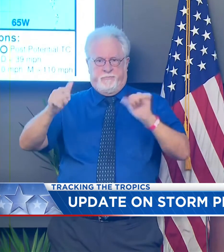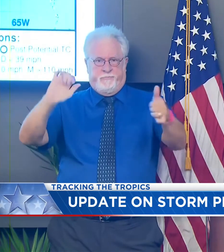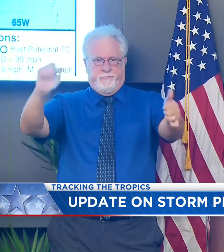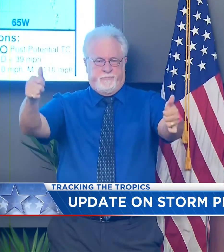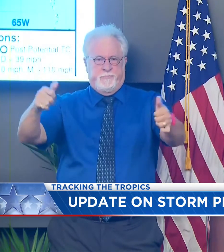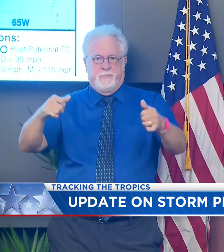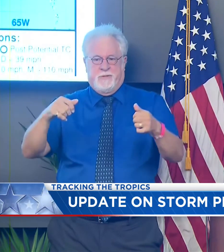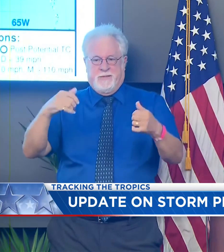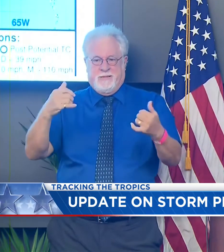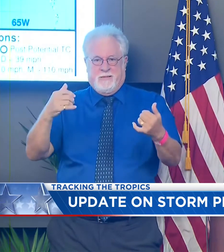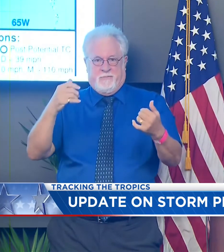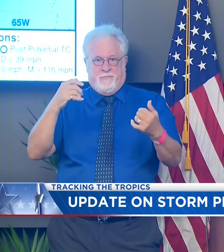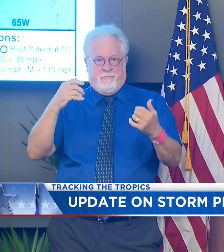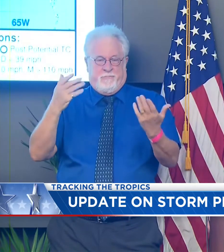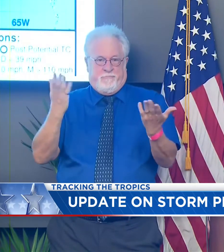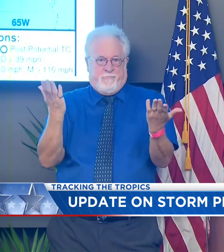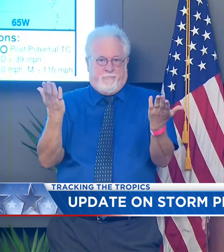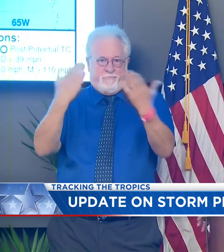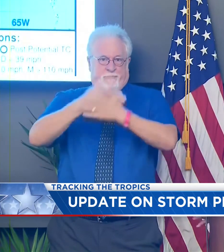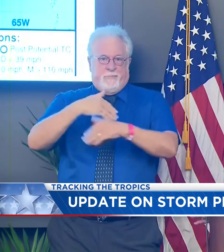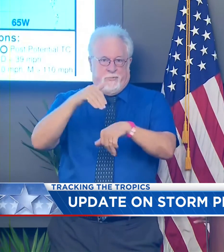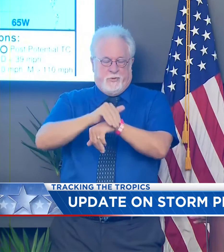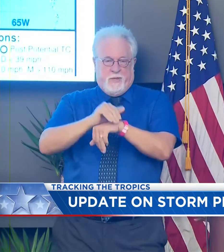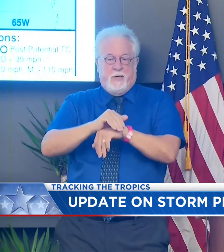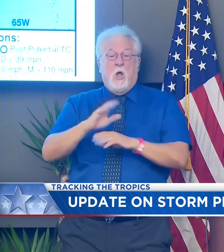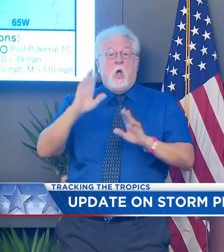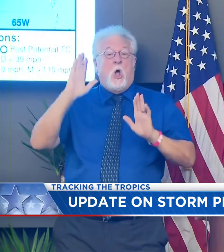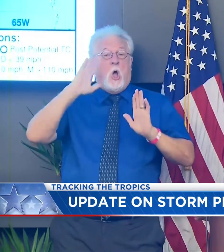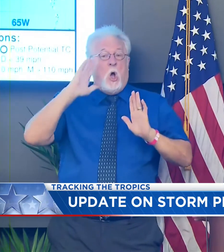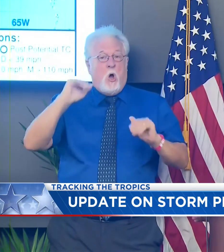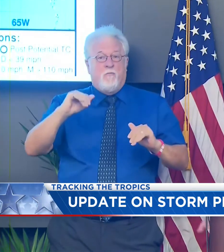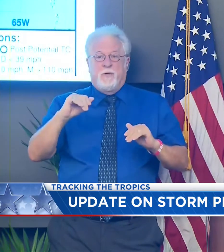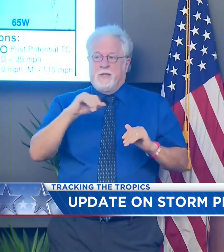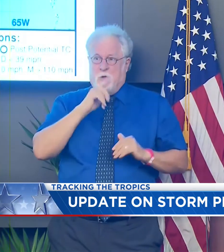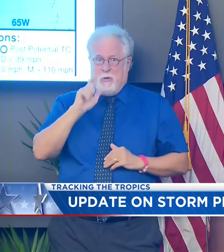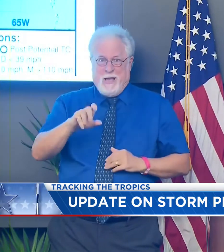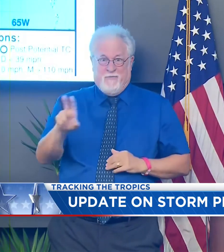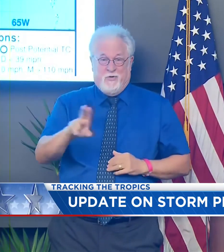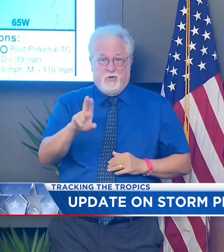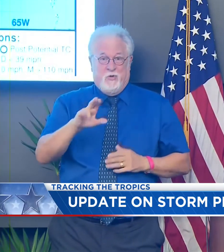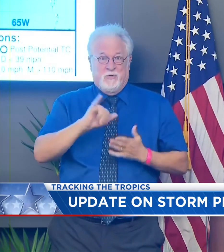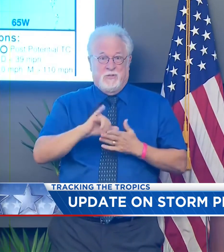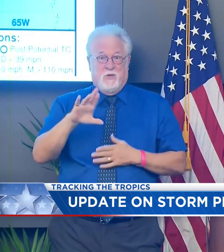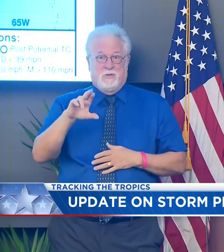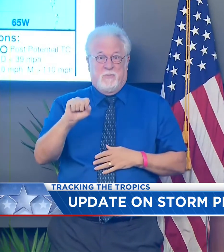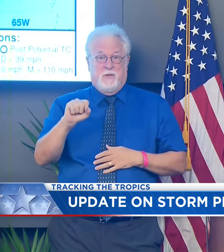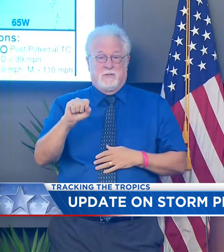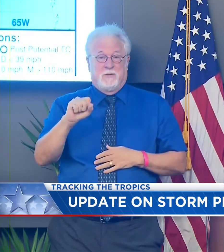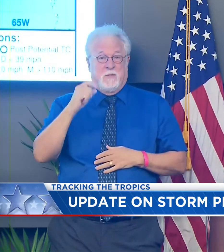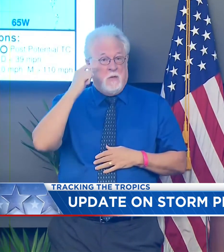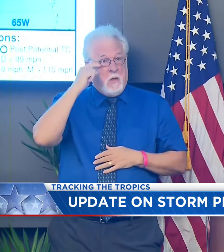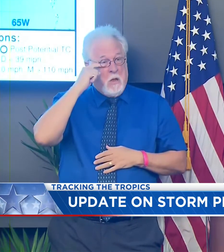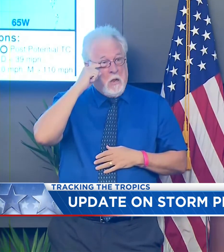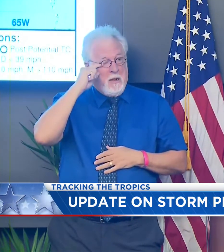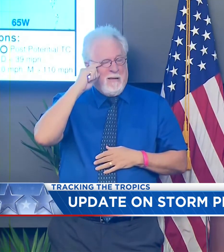CONTRACTOR. I BELIEVE IT'S 110 BUSES, COACH BUSES, THAT WILL BE POSITIONED IN LOUISIANA BY DARK TONIGHT.